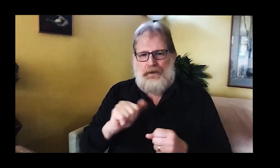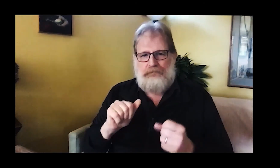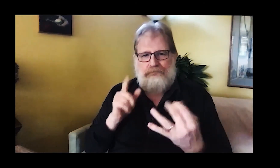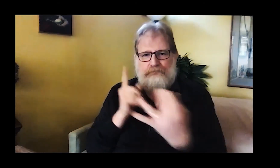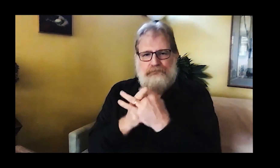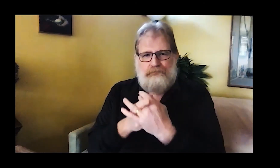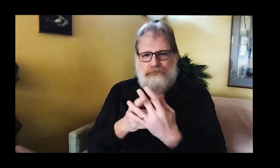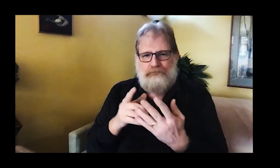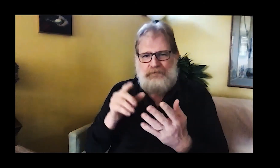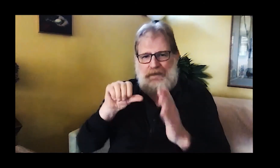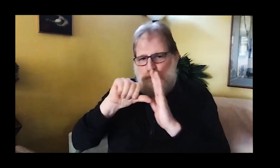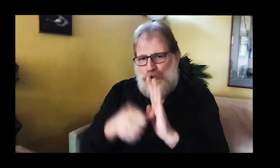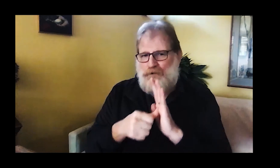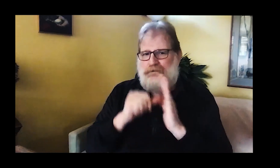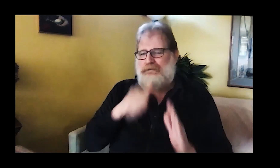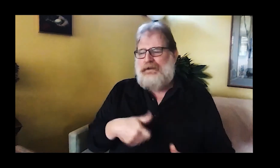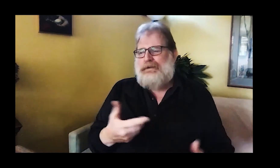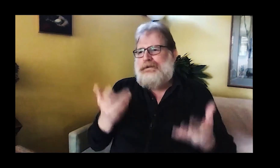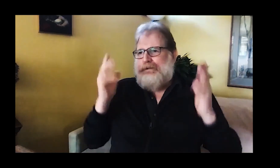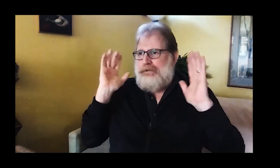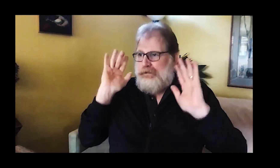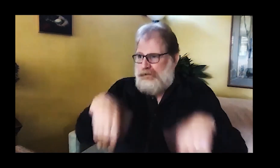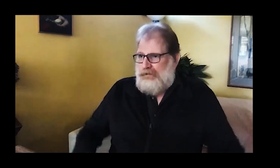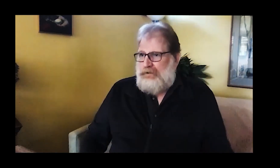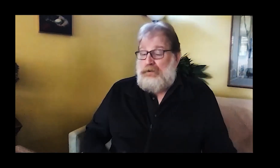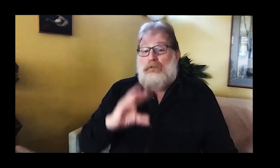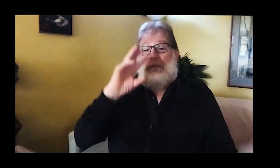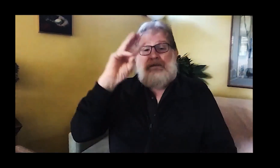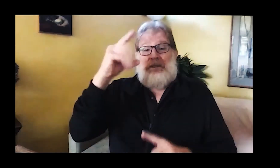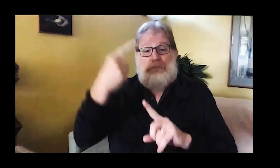you know? I had - absolutely did not make any kind of impression on them whatsoever,